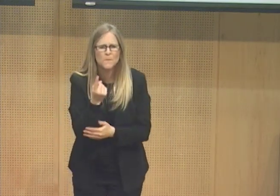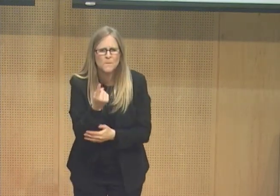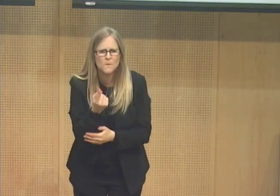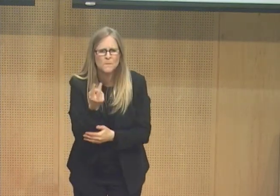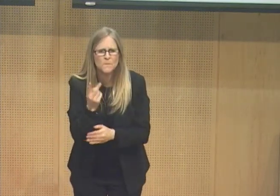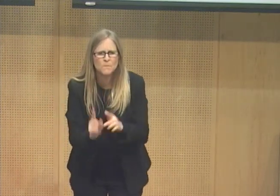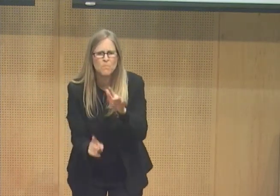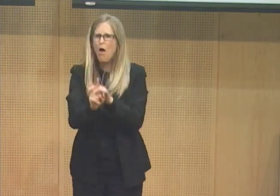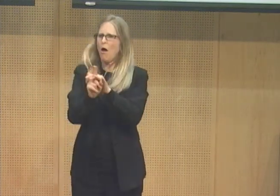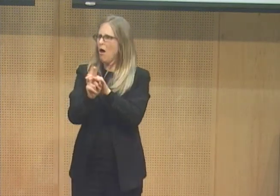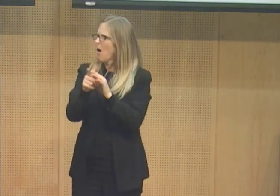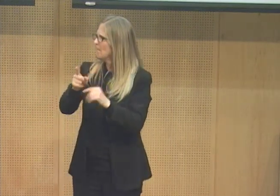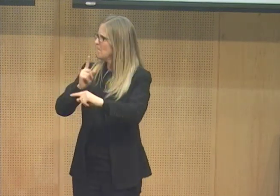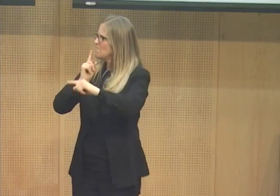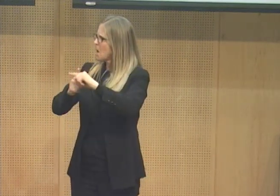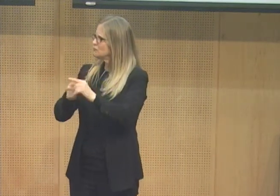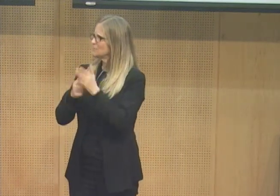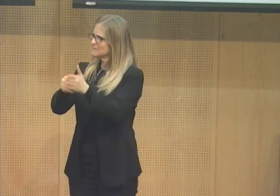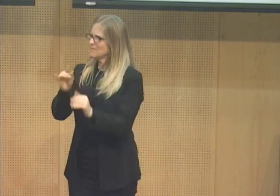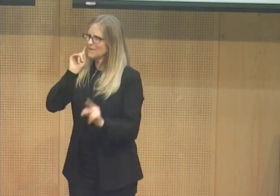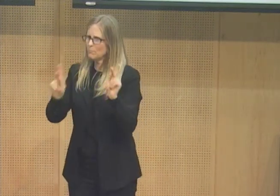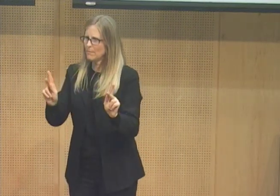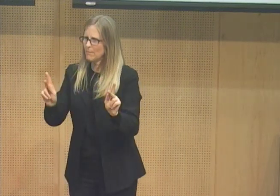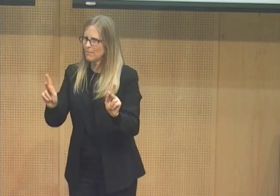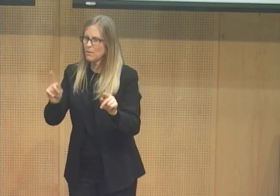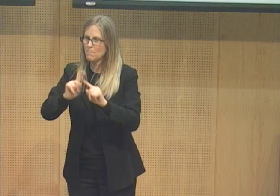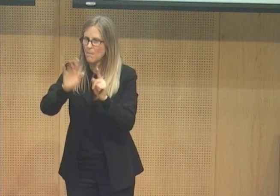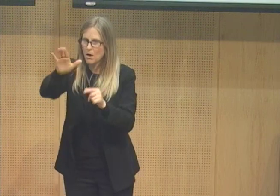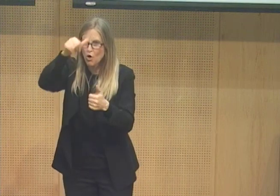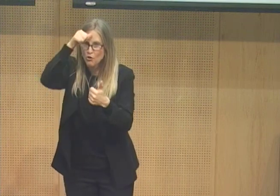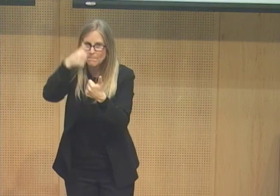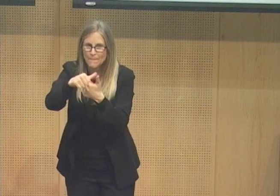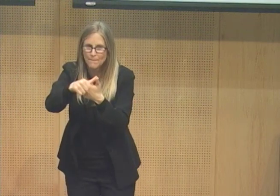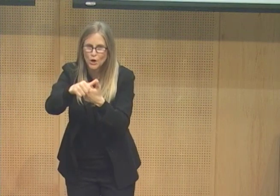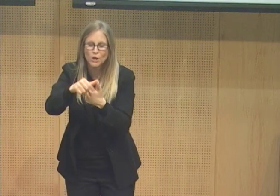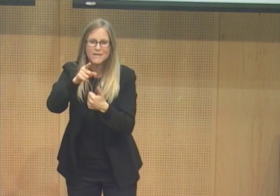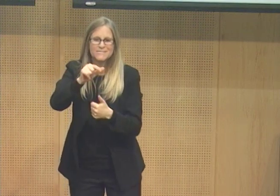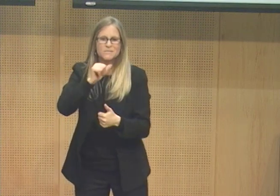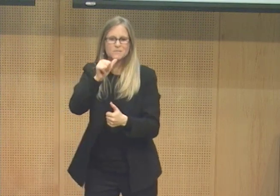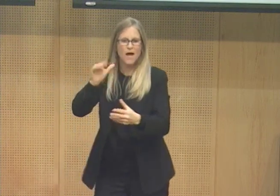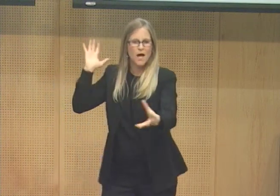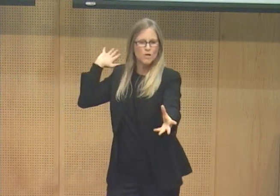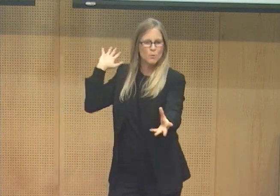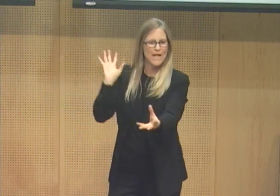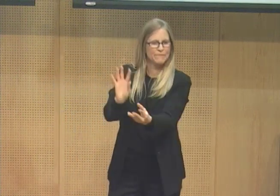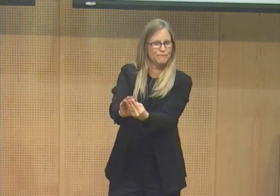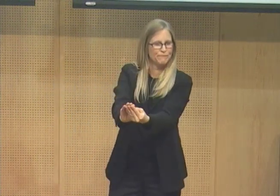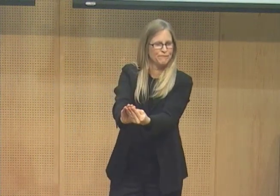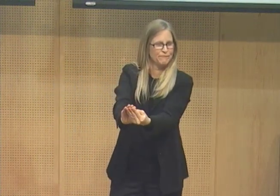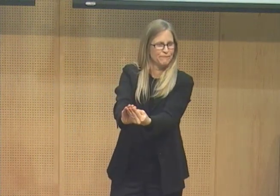new media, there may be an instance or two where you've got a positive representation,